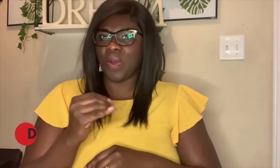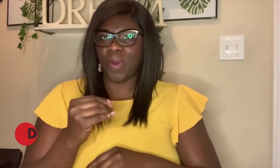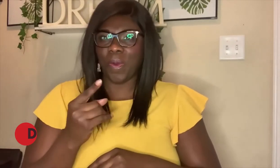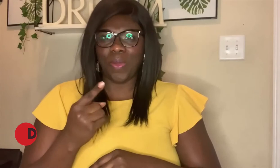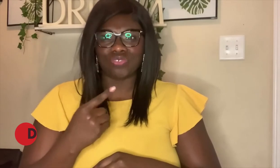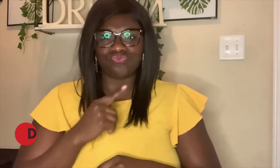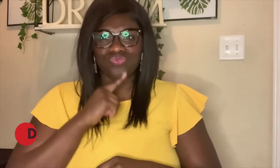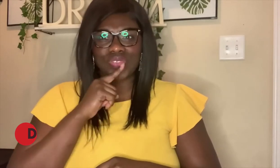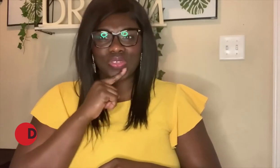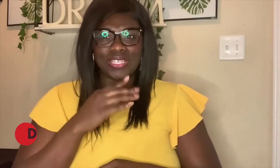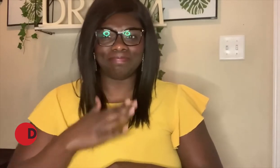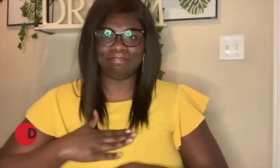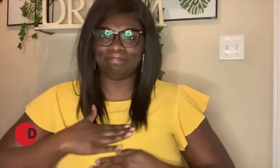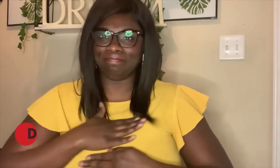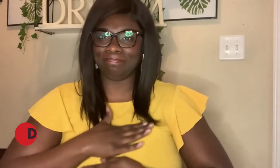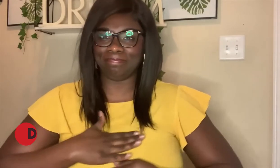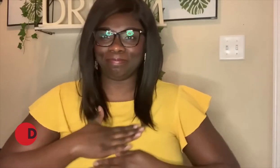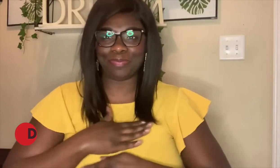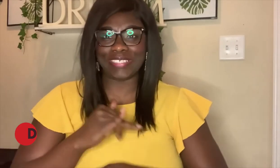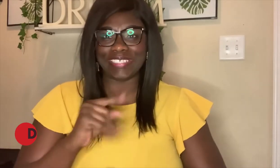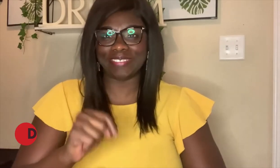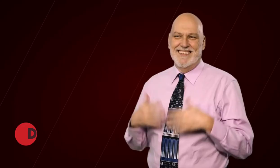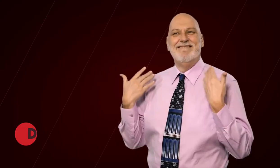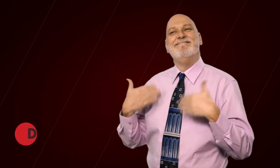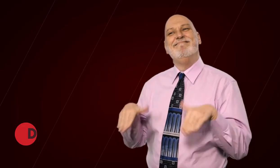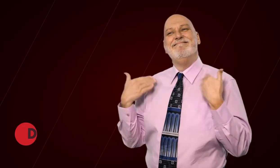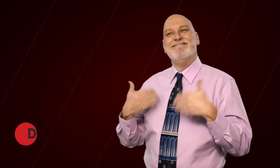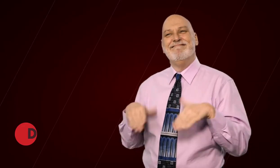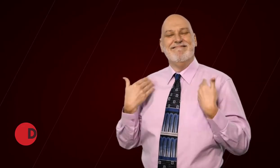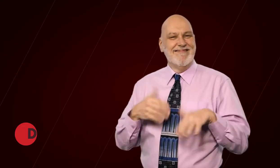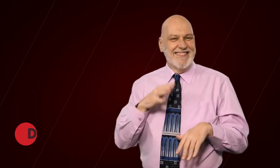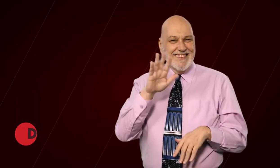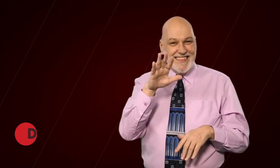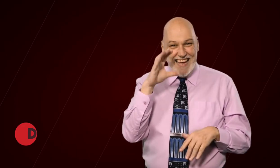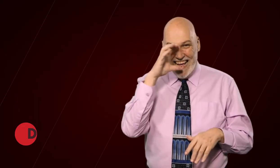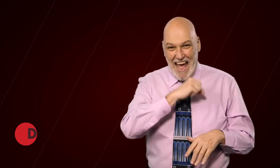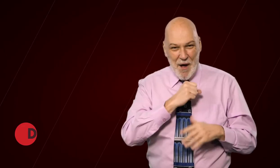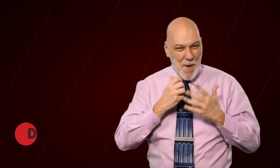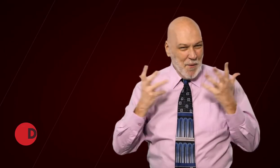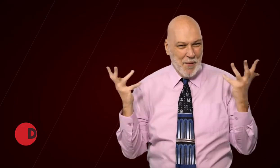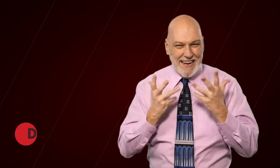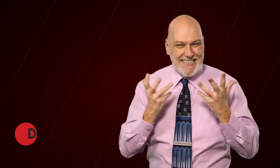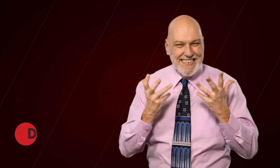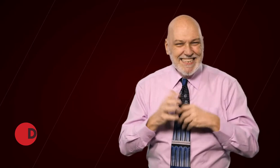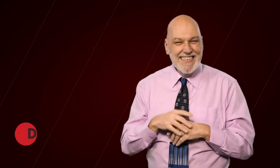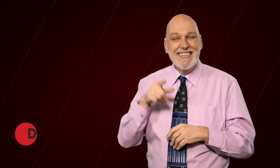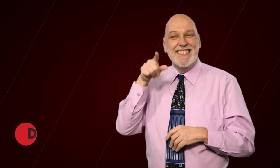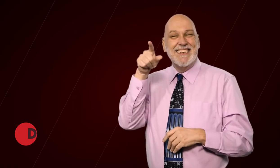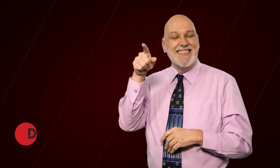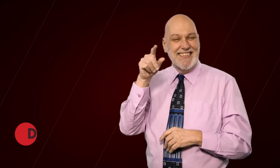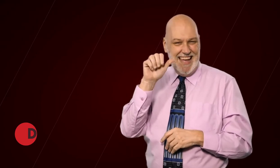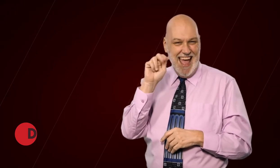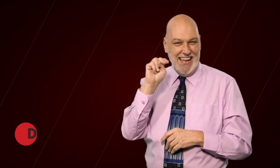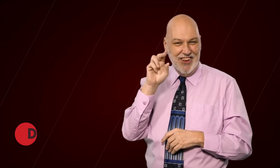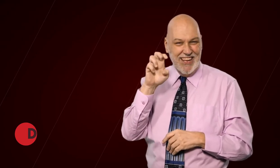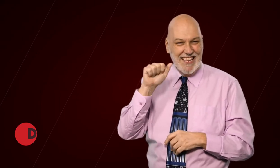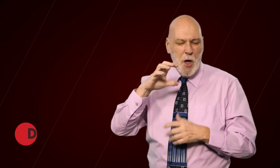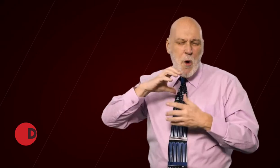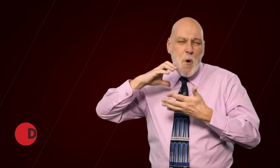I was really pleased with it. [Anselmo]: Guess what?